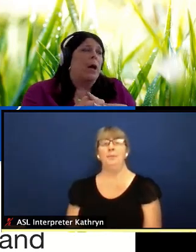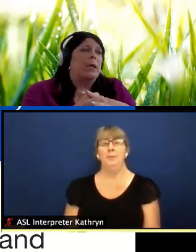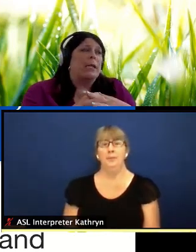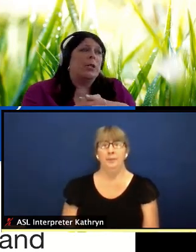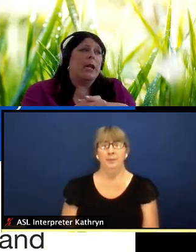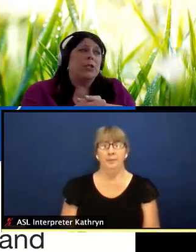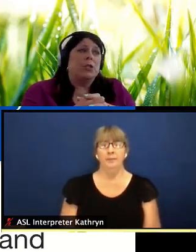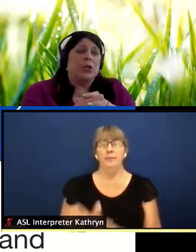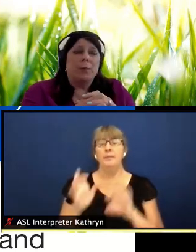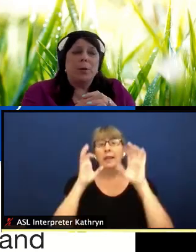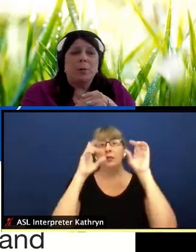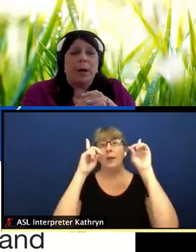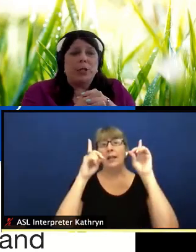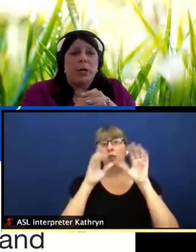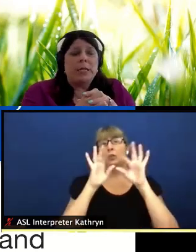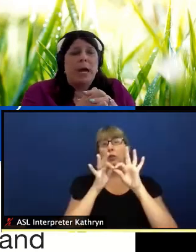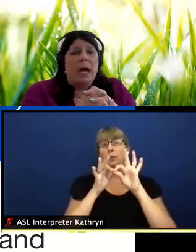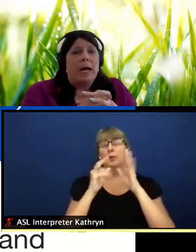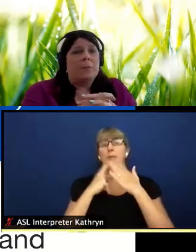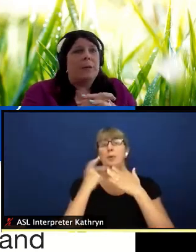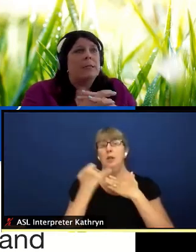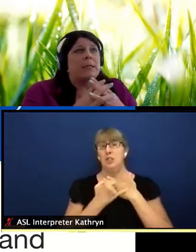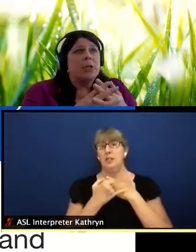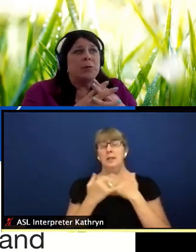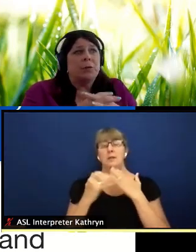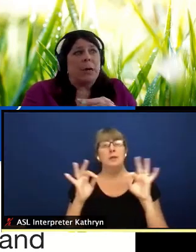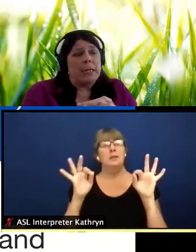The Educational Interpreter Project has been essential for us.